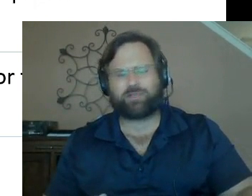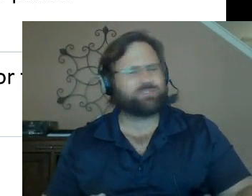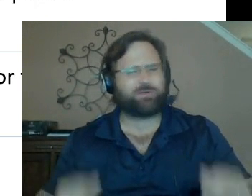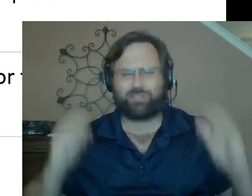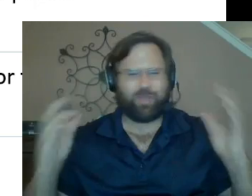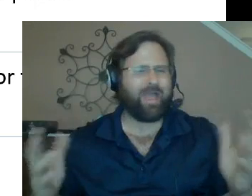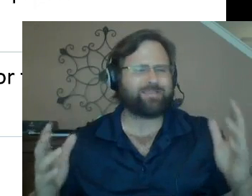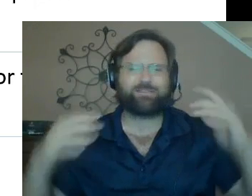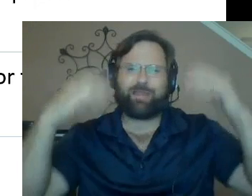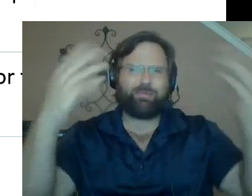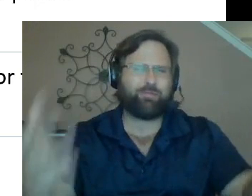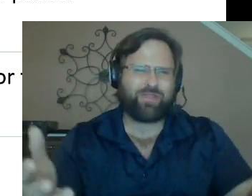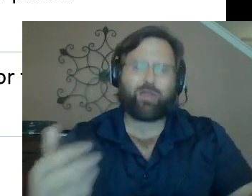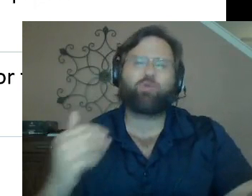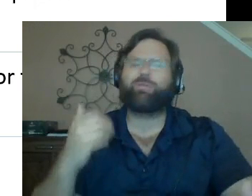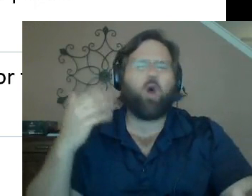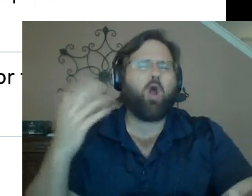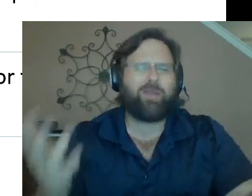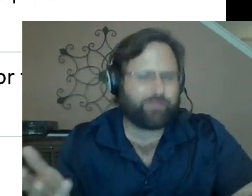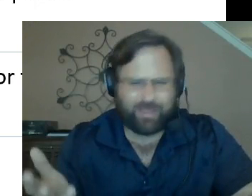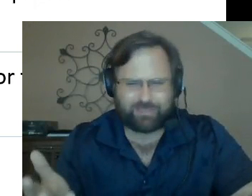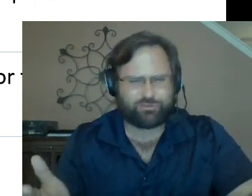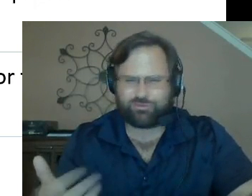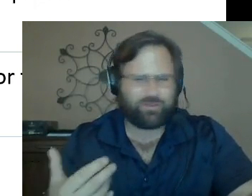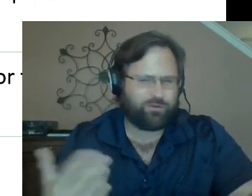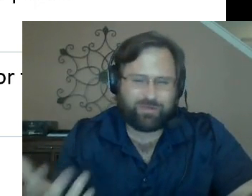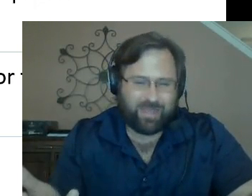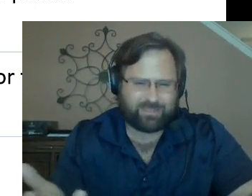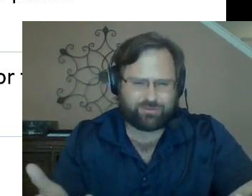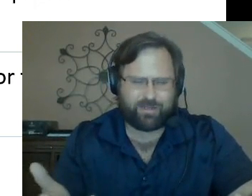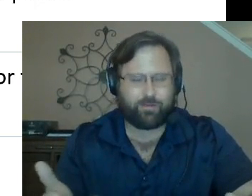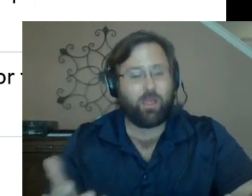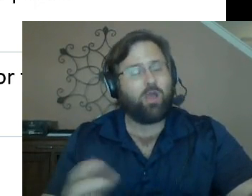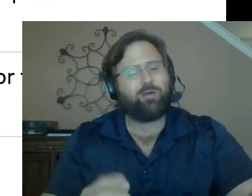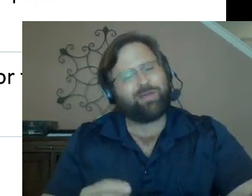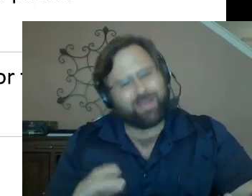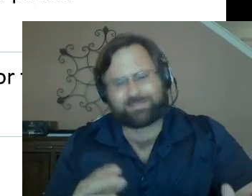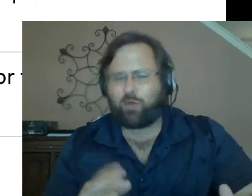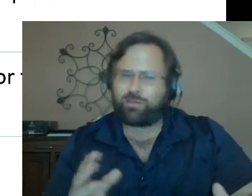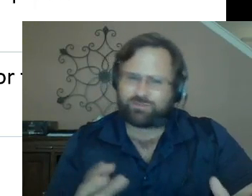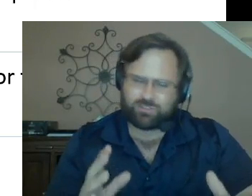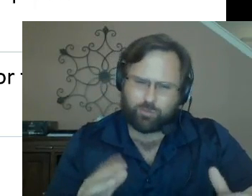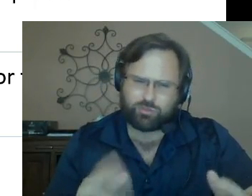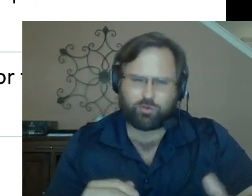is a question you asked to make people think or that people already know the answer to so you don't need to answer it in ASL we use the term rhetorical